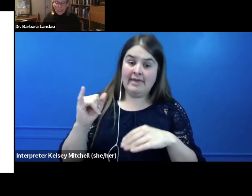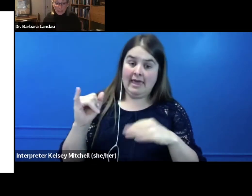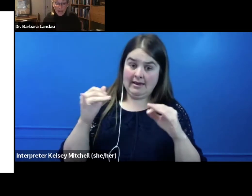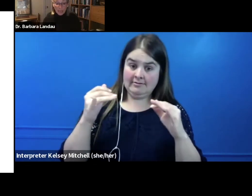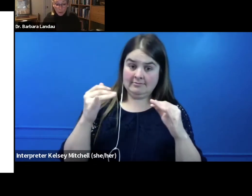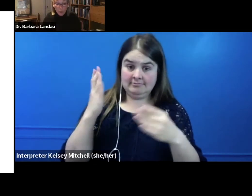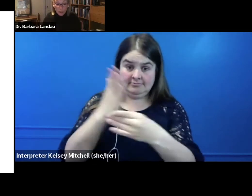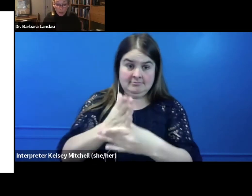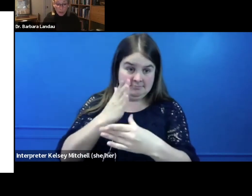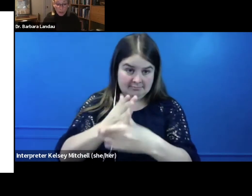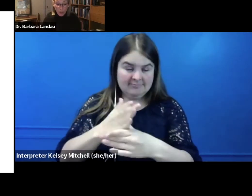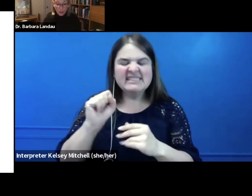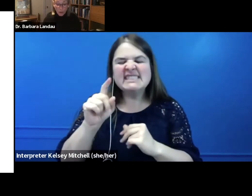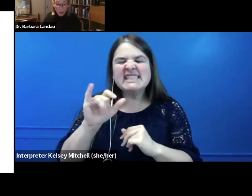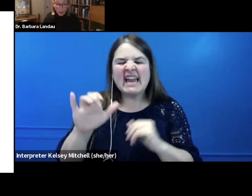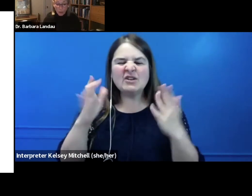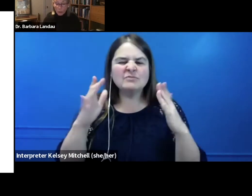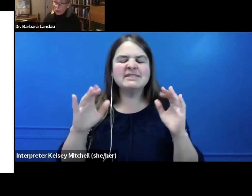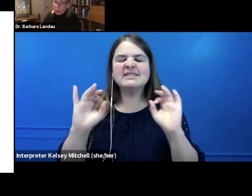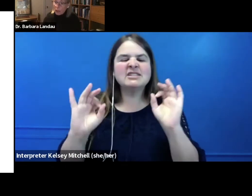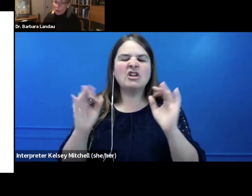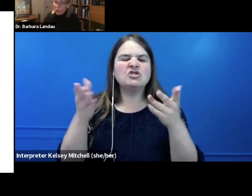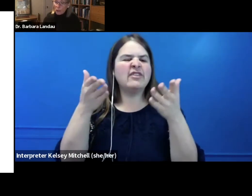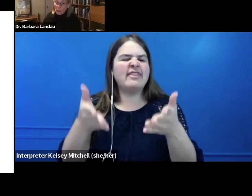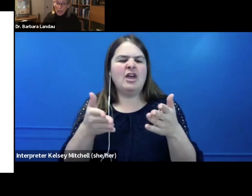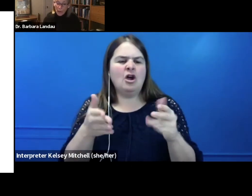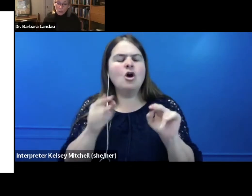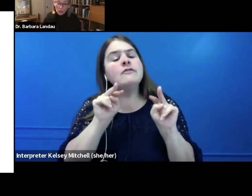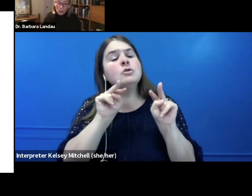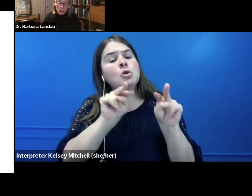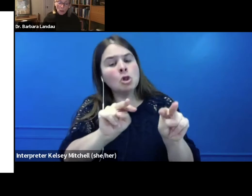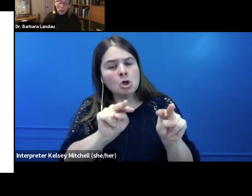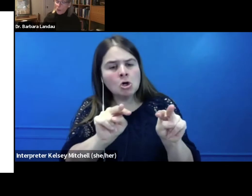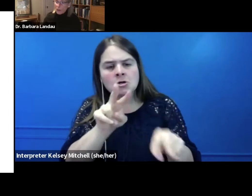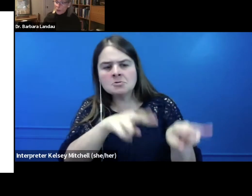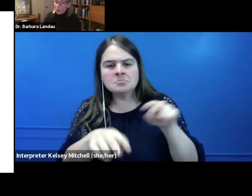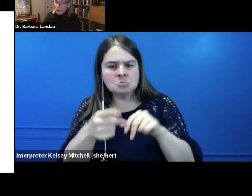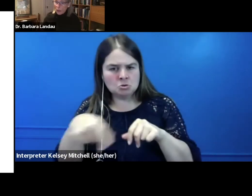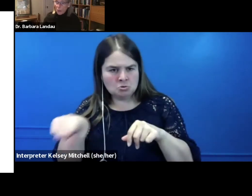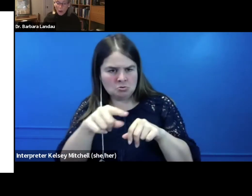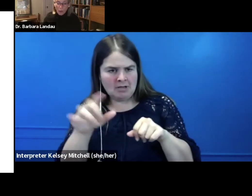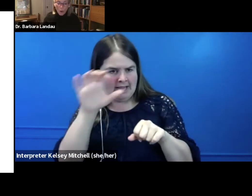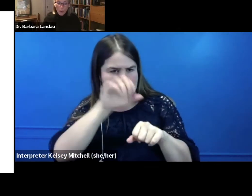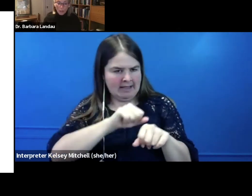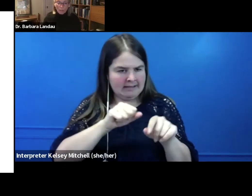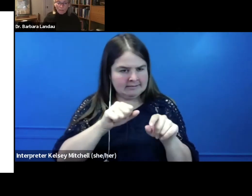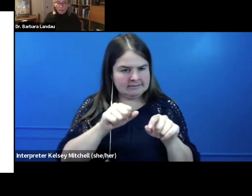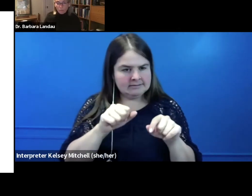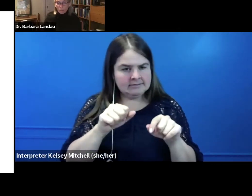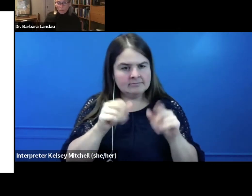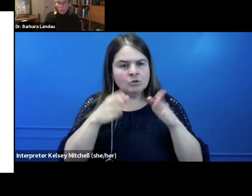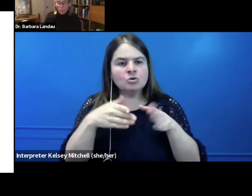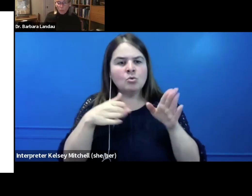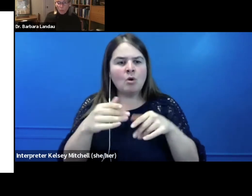static noise it's just the dots are there but you can look at it and you can guess which way is the point light